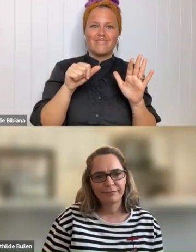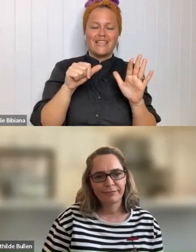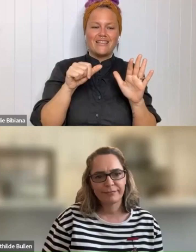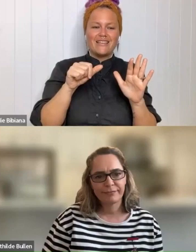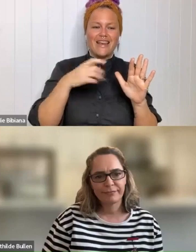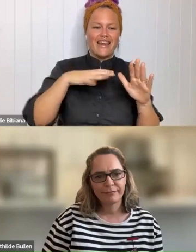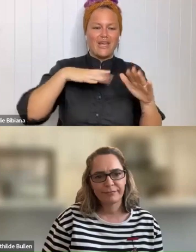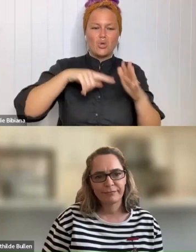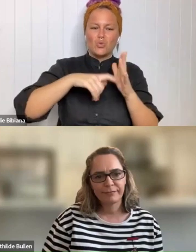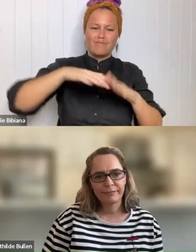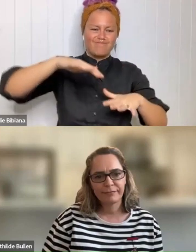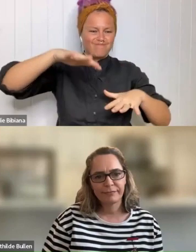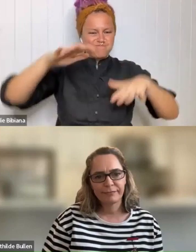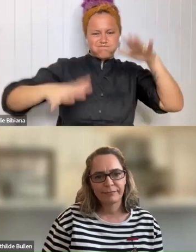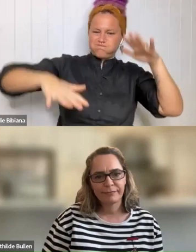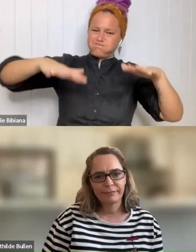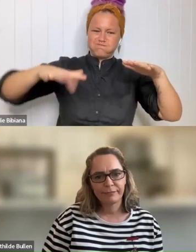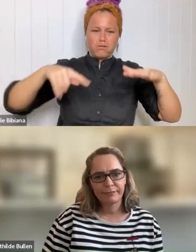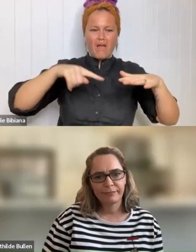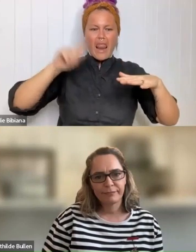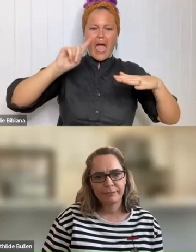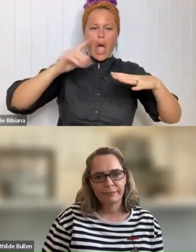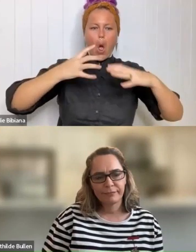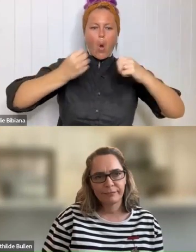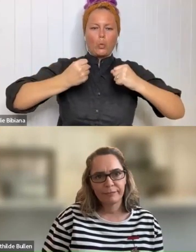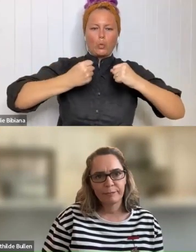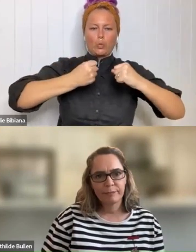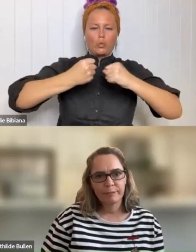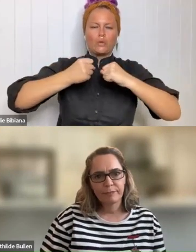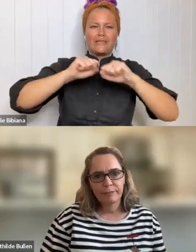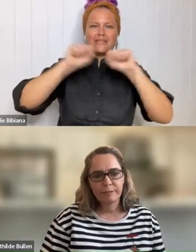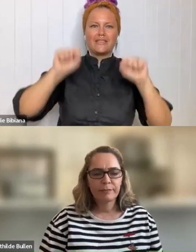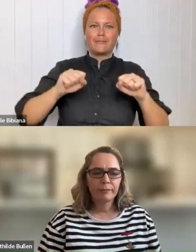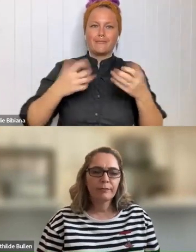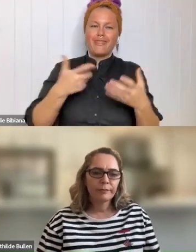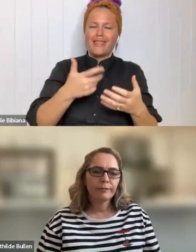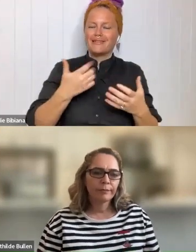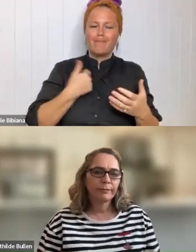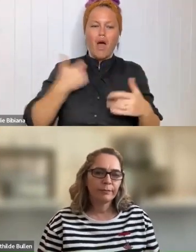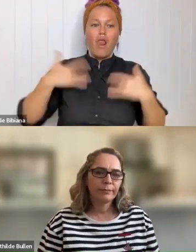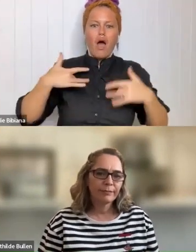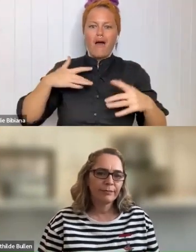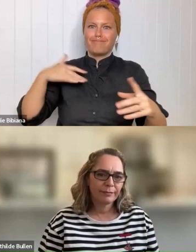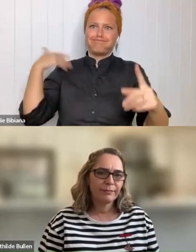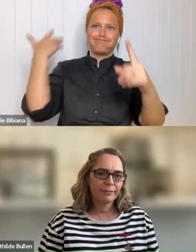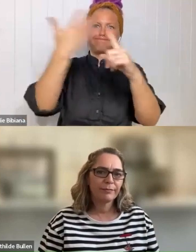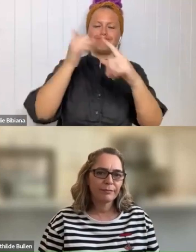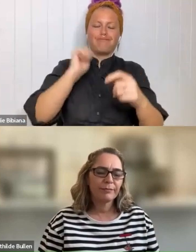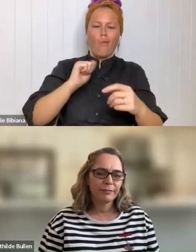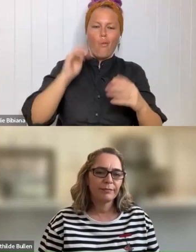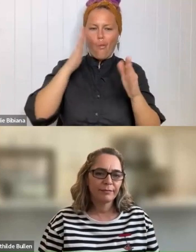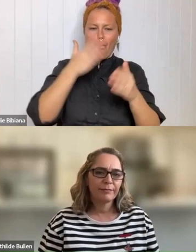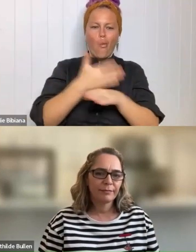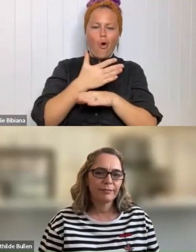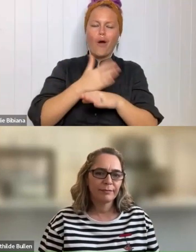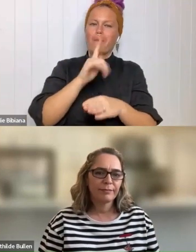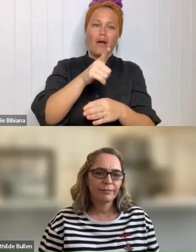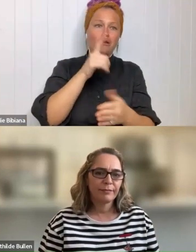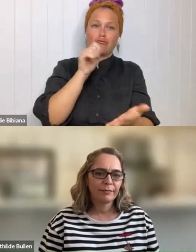current systems, but that is all of our projects. That's like our life's work. But I think that's so true. It's so true. I want to